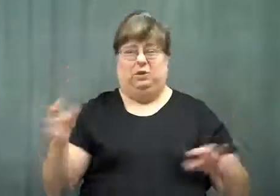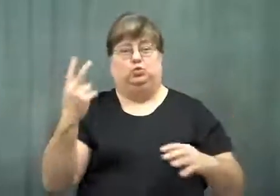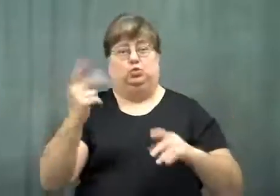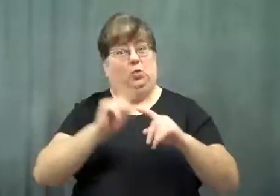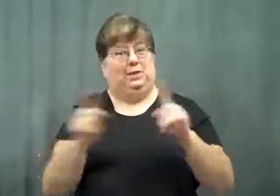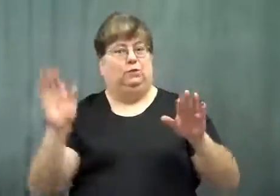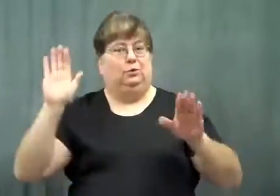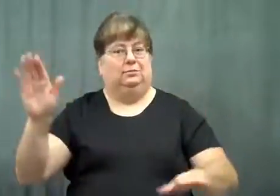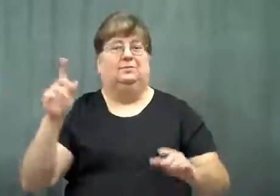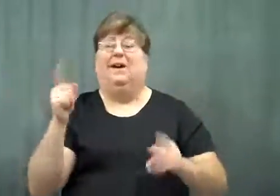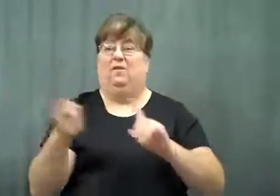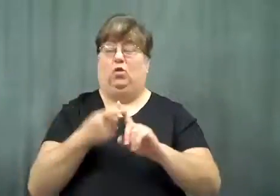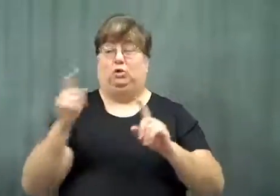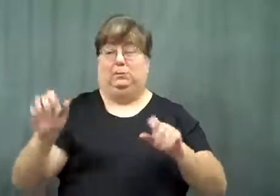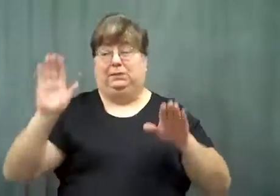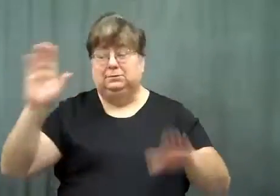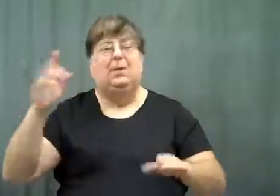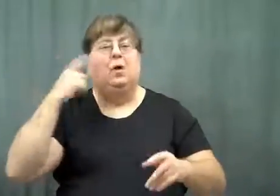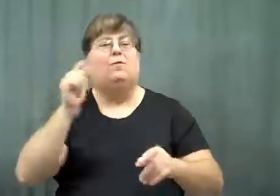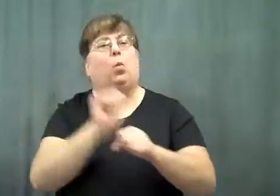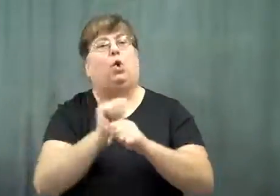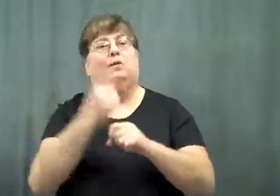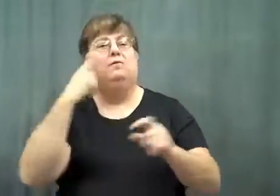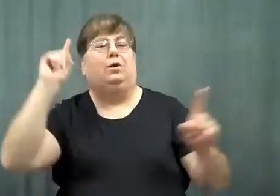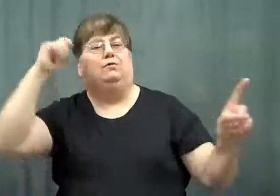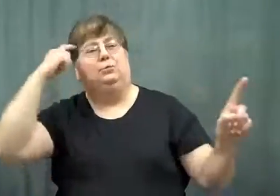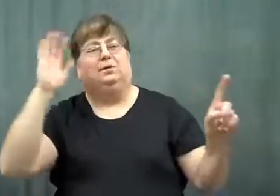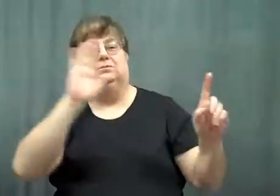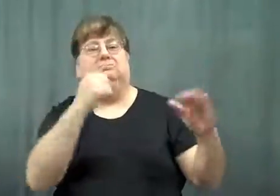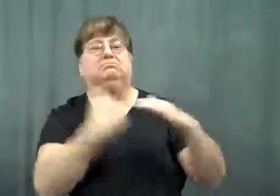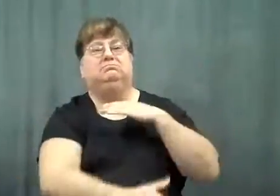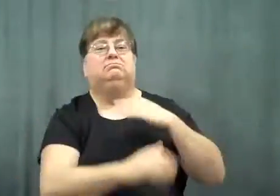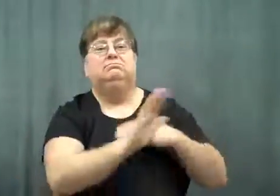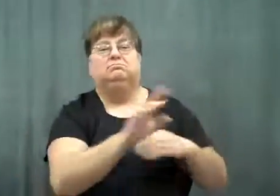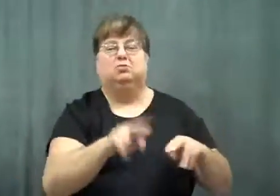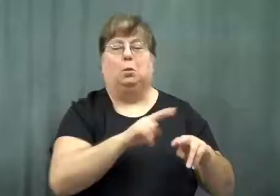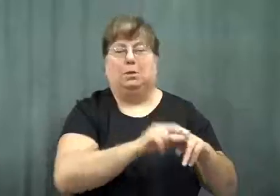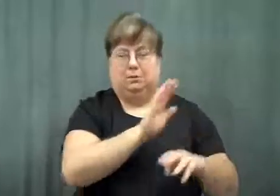She had to take two oaths. One is the standard one for Federal employees.